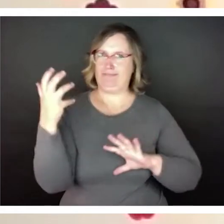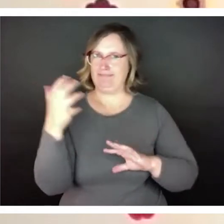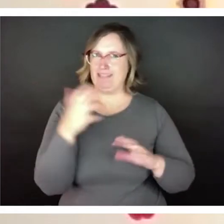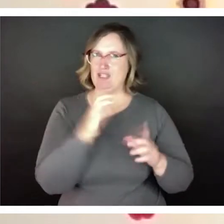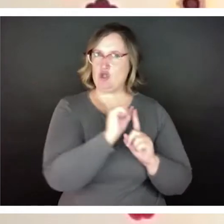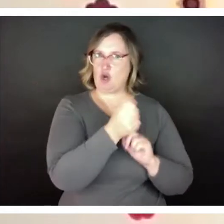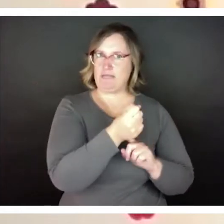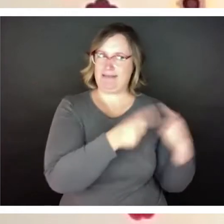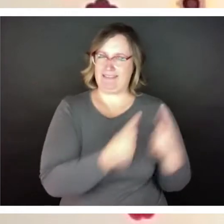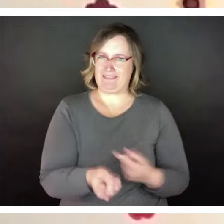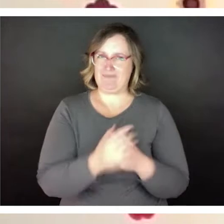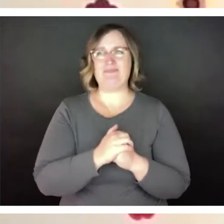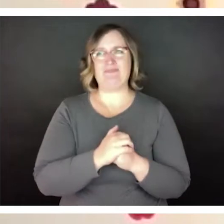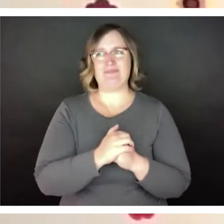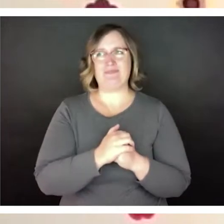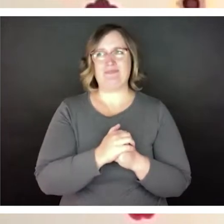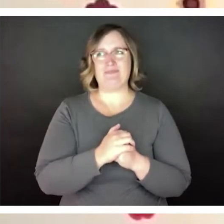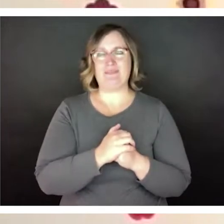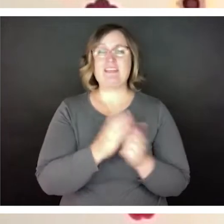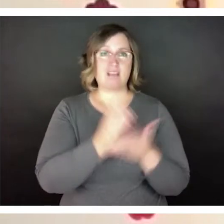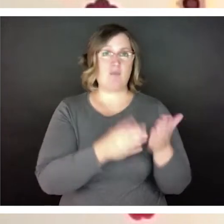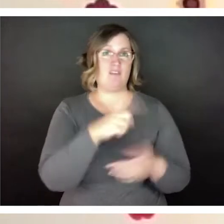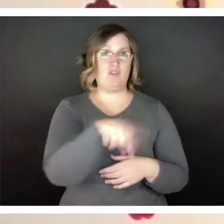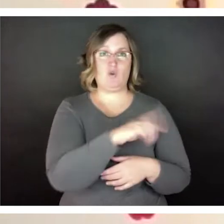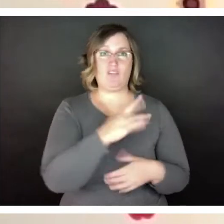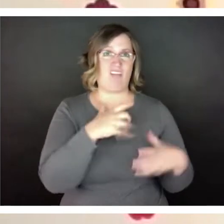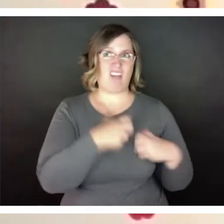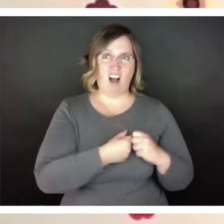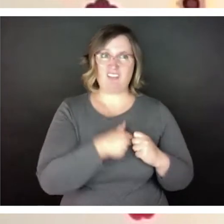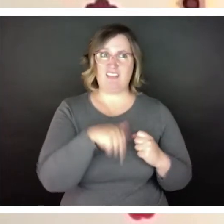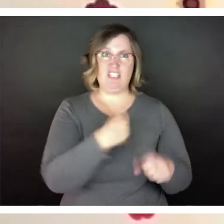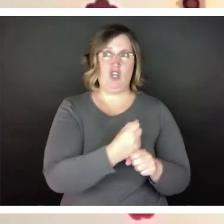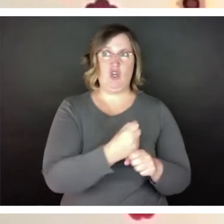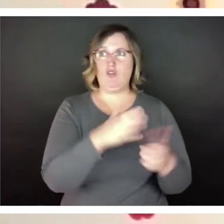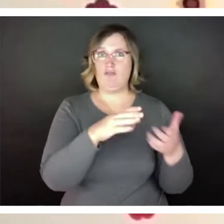For some of you, the loss from this year is even greater. You have lost family members or friends